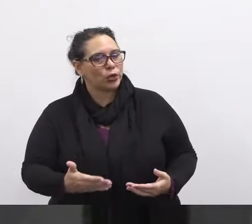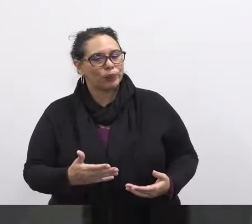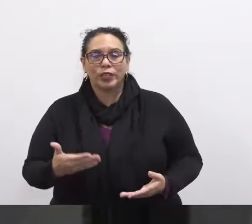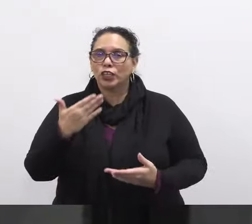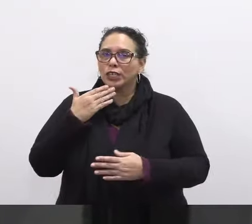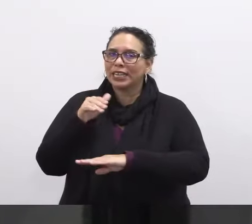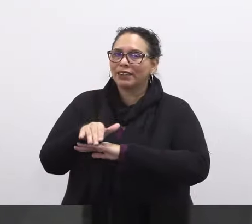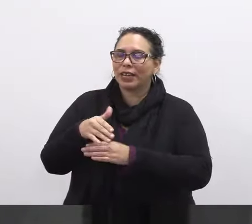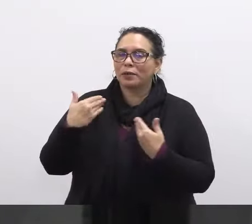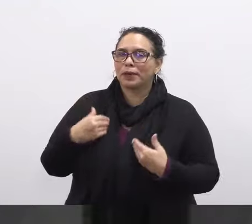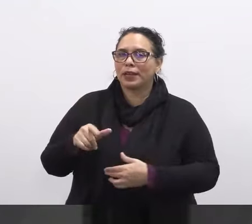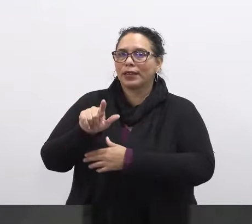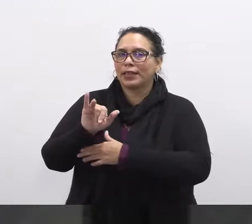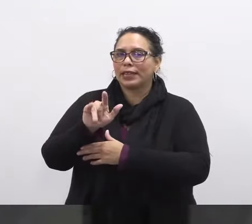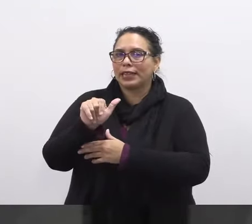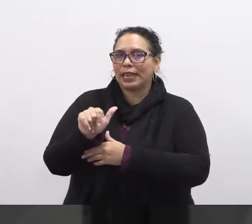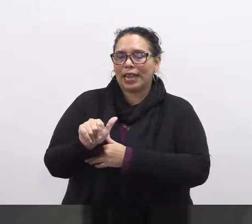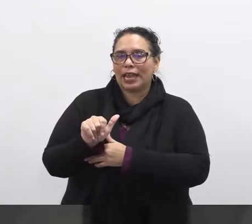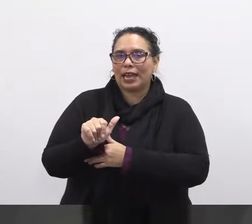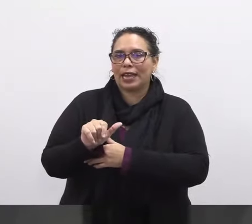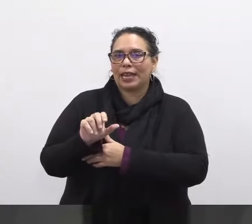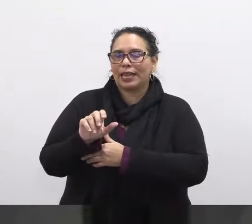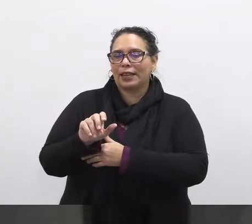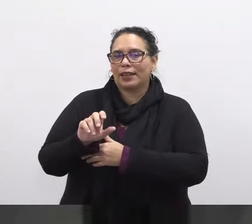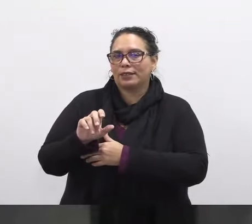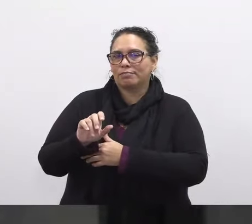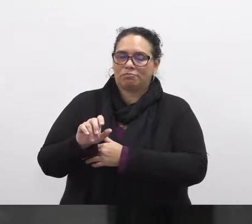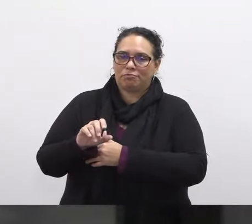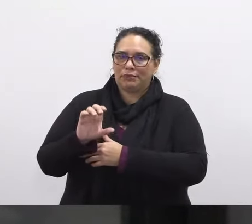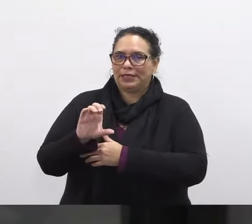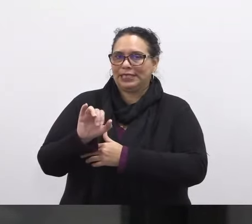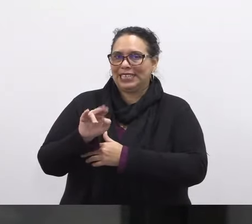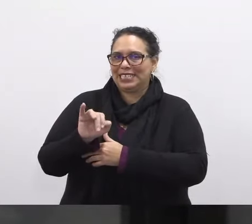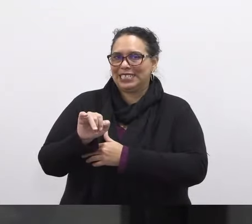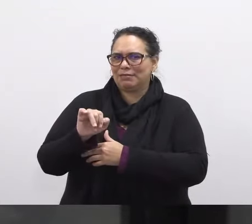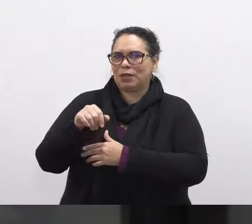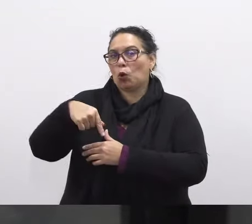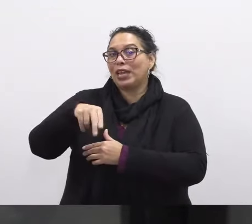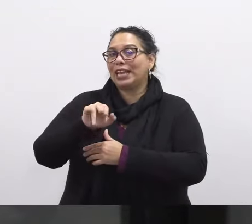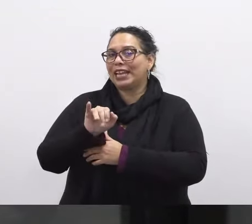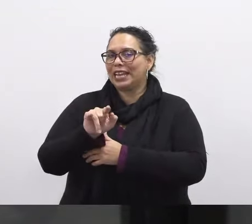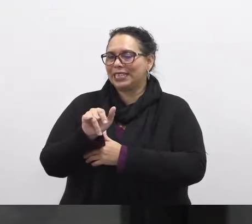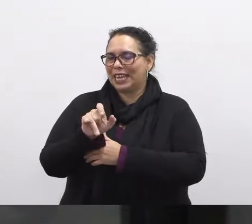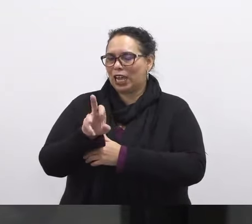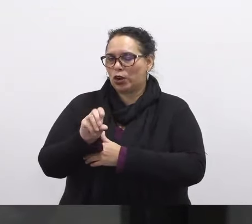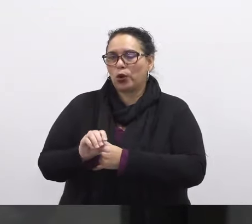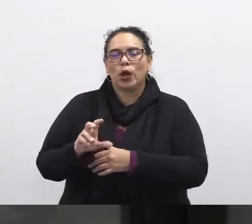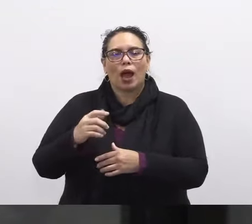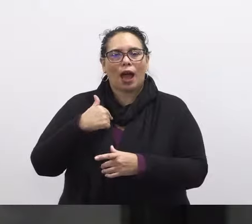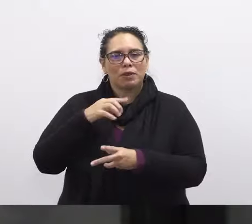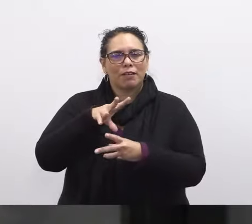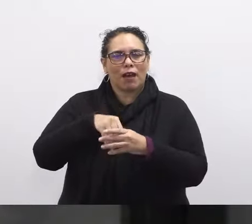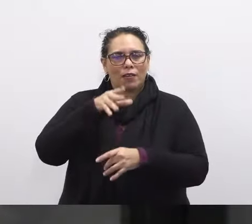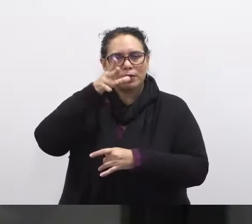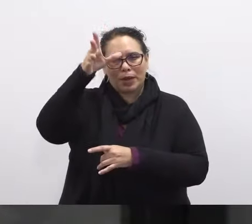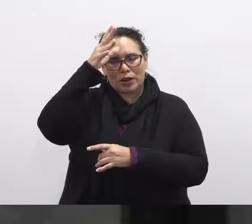My name is Lillian Villa-Quintero, and I'm here to speak as an involved parent and President of Polytechnic High Schools, PTSA,